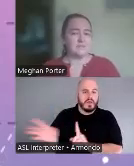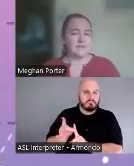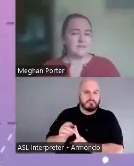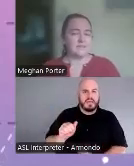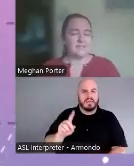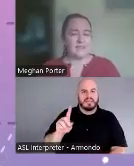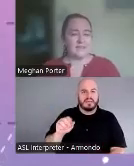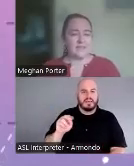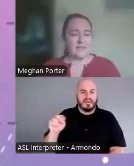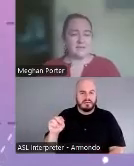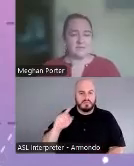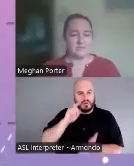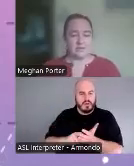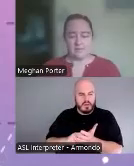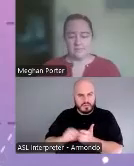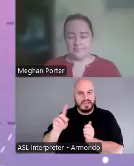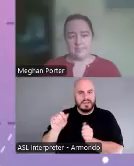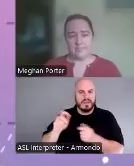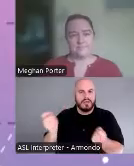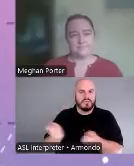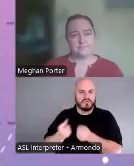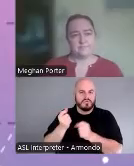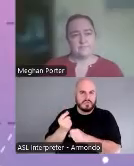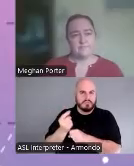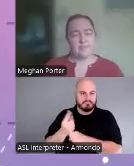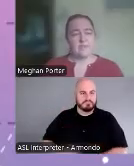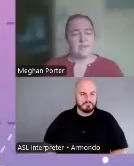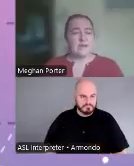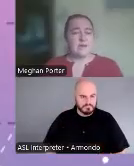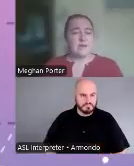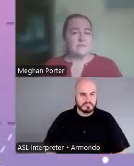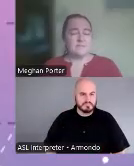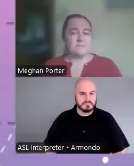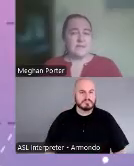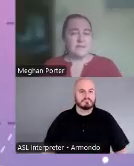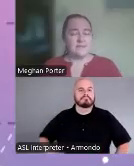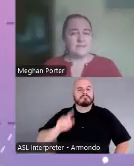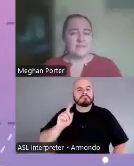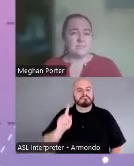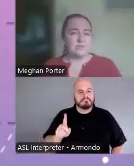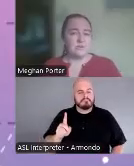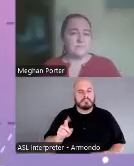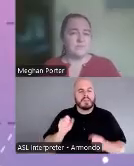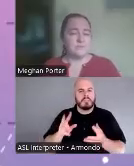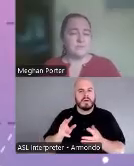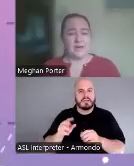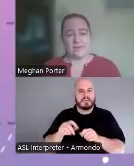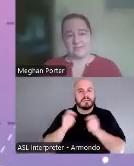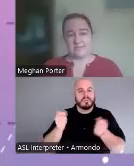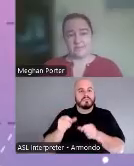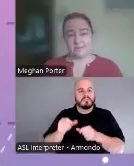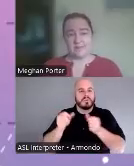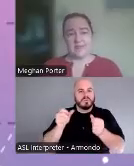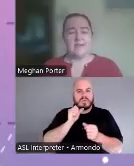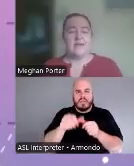recognized the ADA anniversary. However, many of these celebratory posts were not accessible.